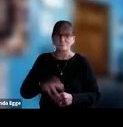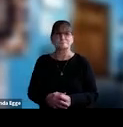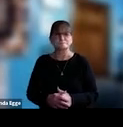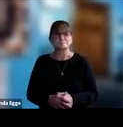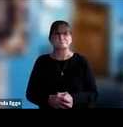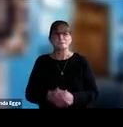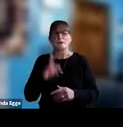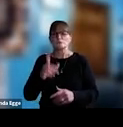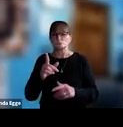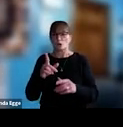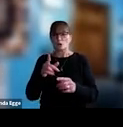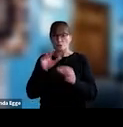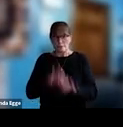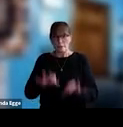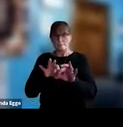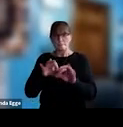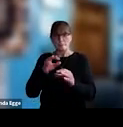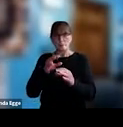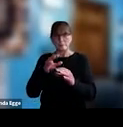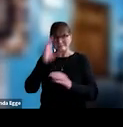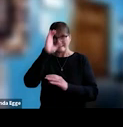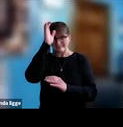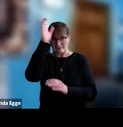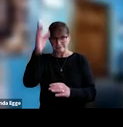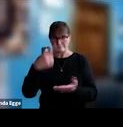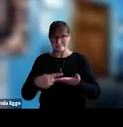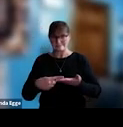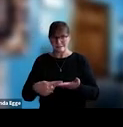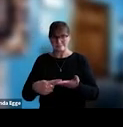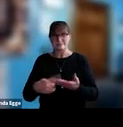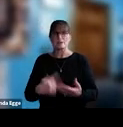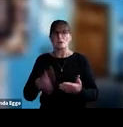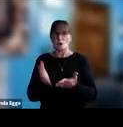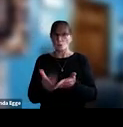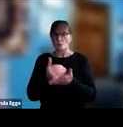So the key concept I'm going to discuss today is we're going to do a review of the definition